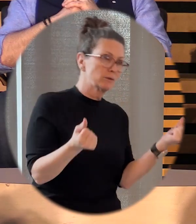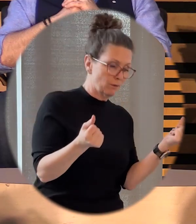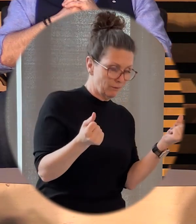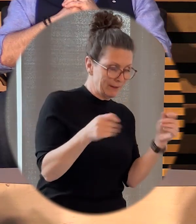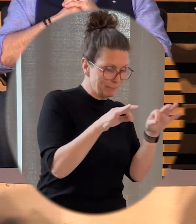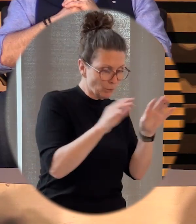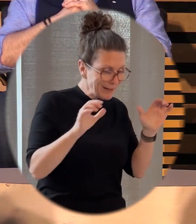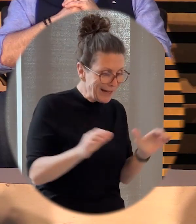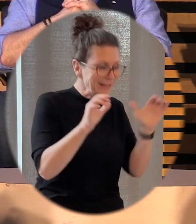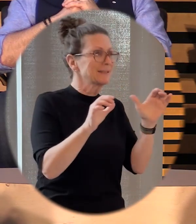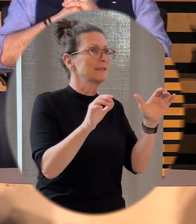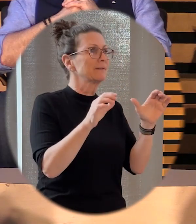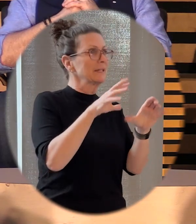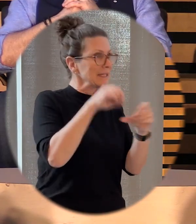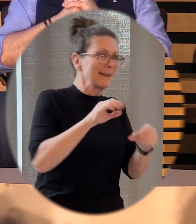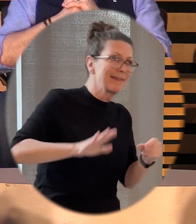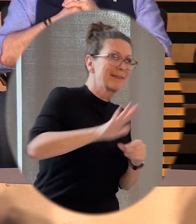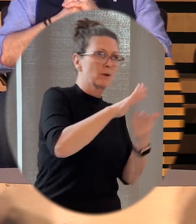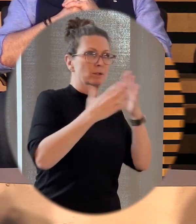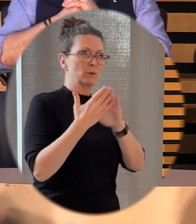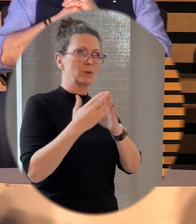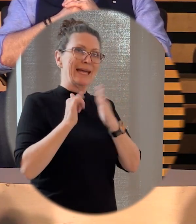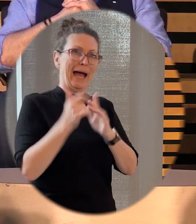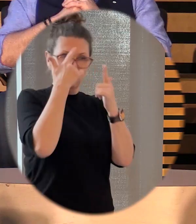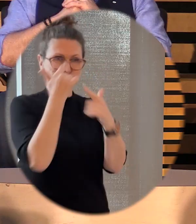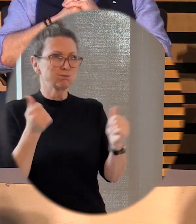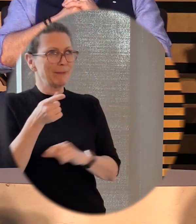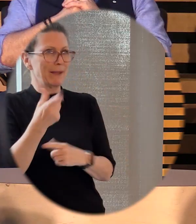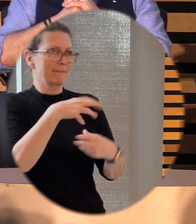active and included members of their communities in the ways that they desire. And I think as an